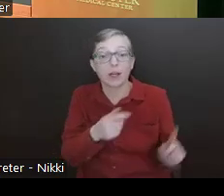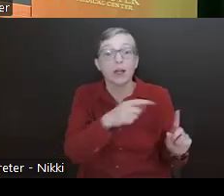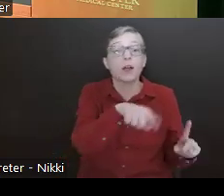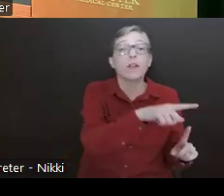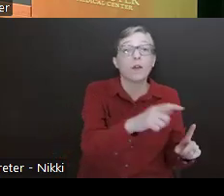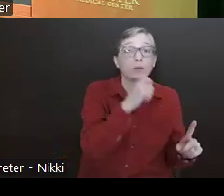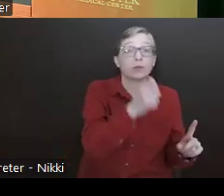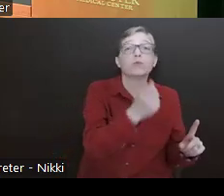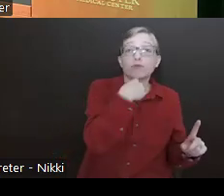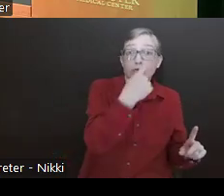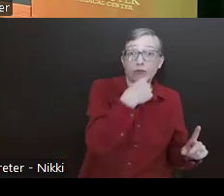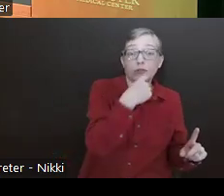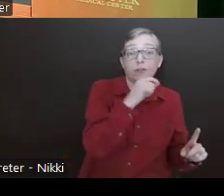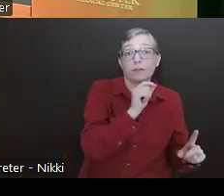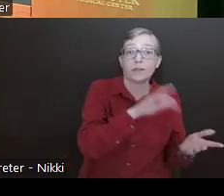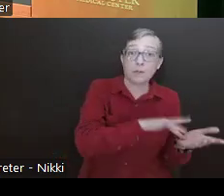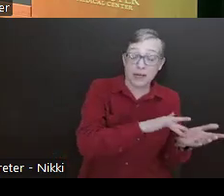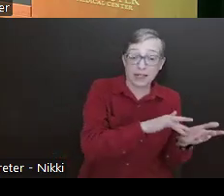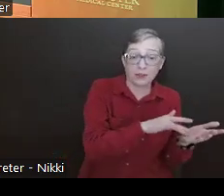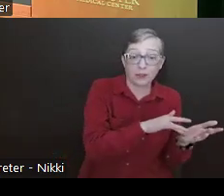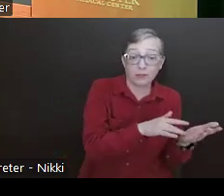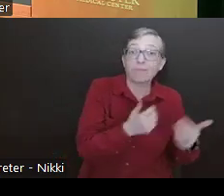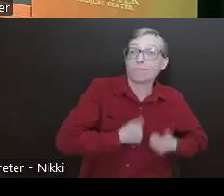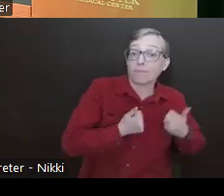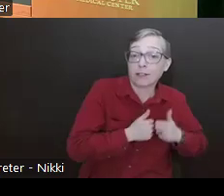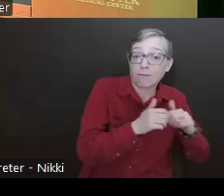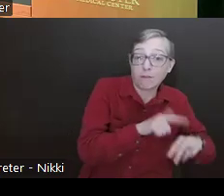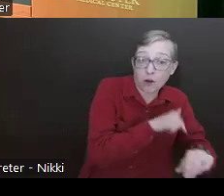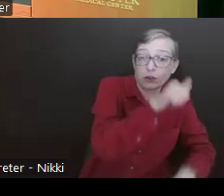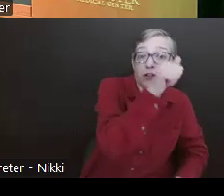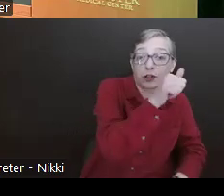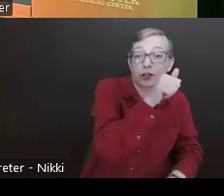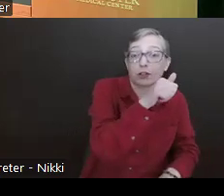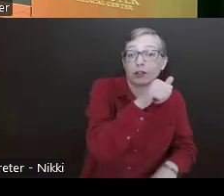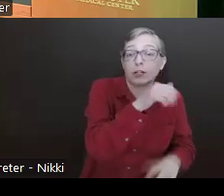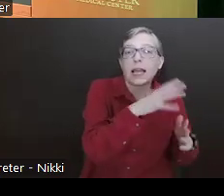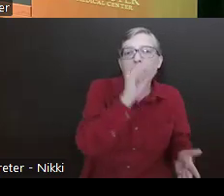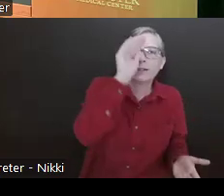of mortality than those folks who who didn't this is kind of supported by a number of different